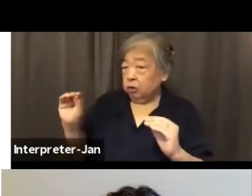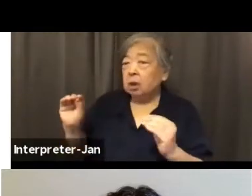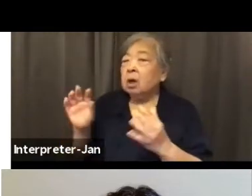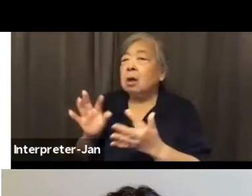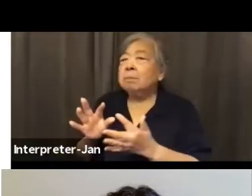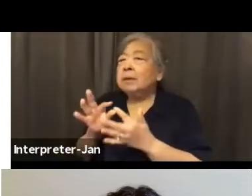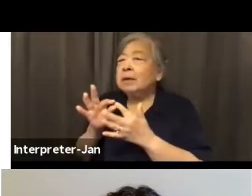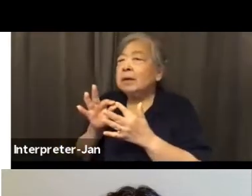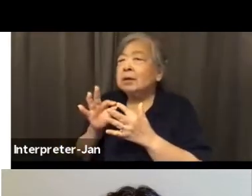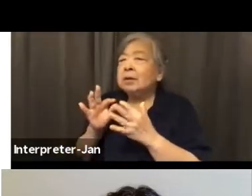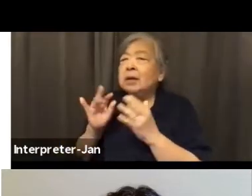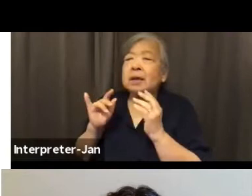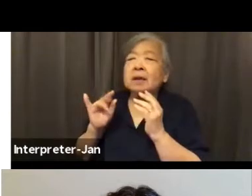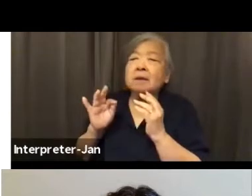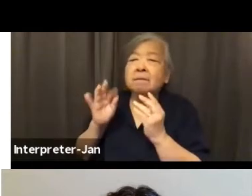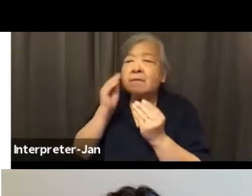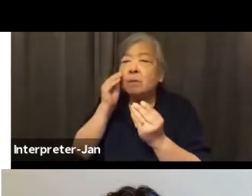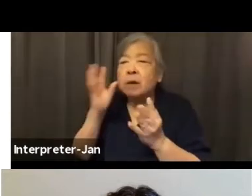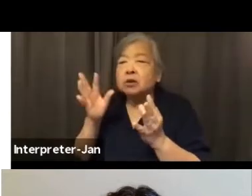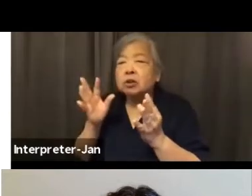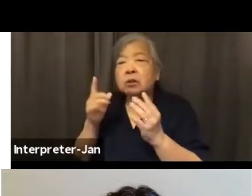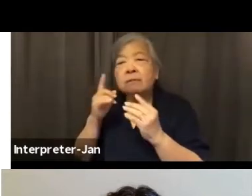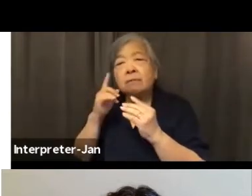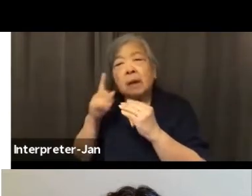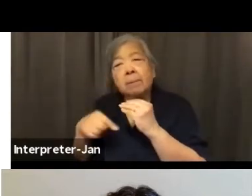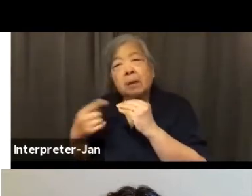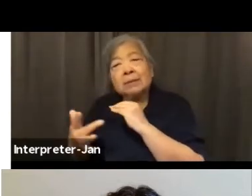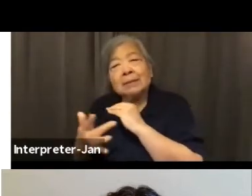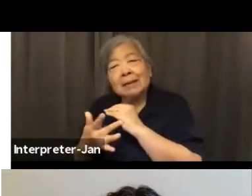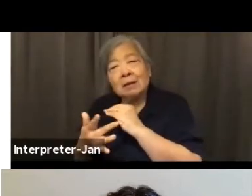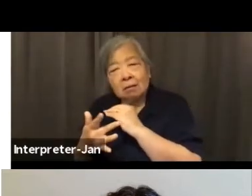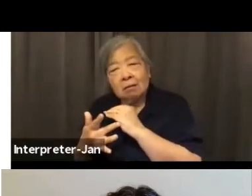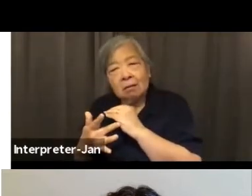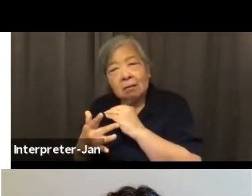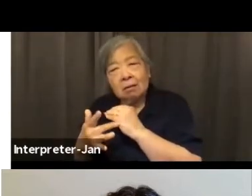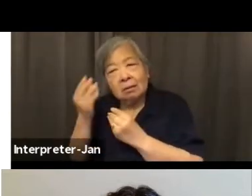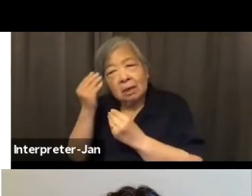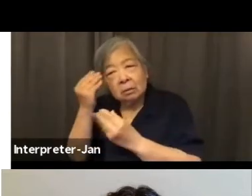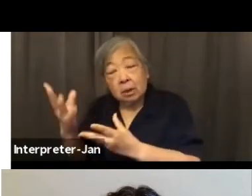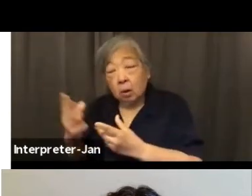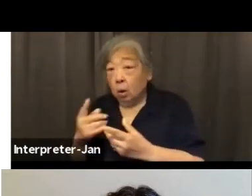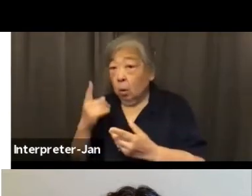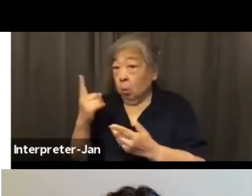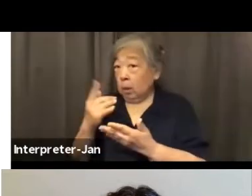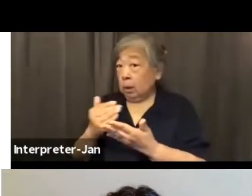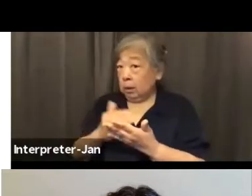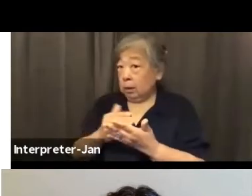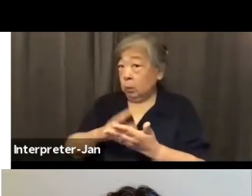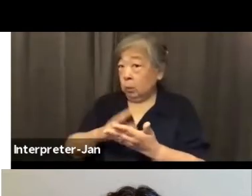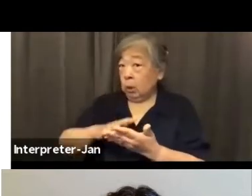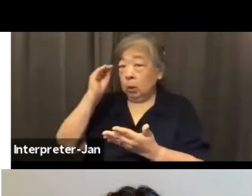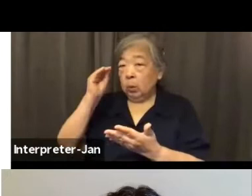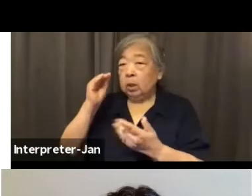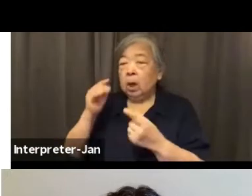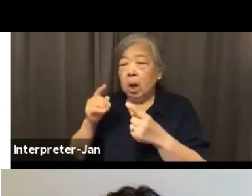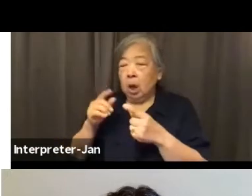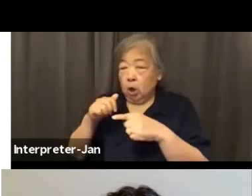related to technical information. One of our lessons learned is that we don't want to let this trend in our technology take